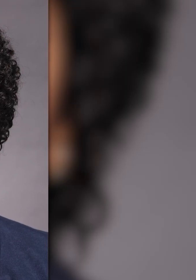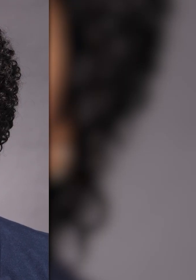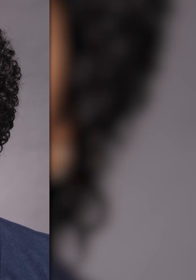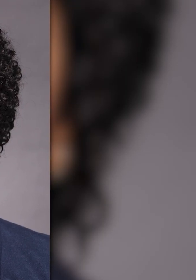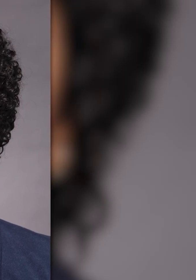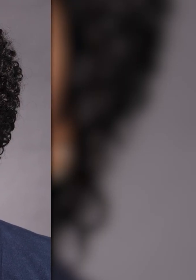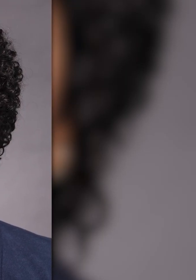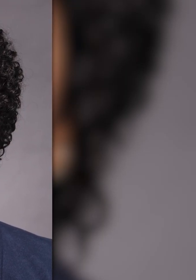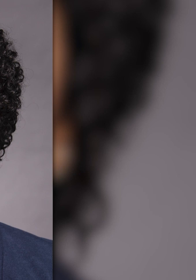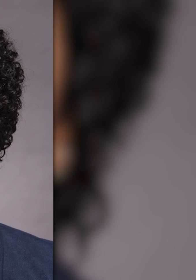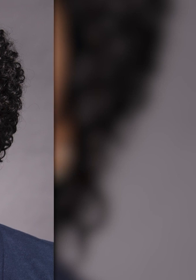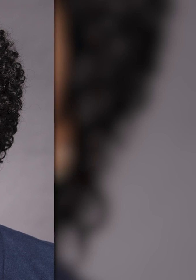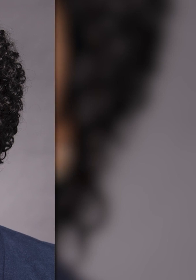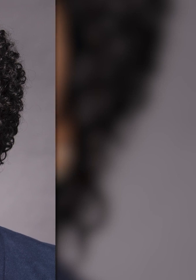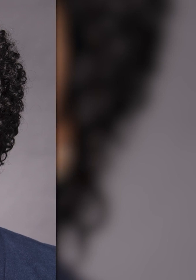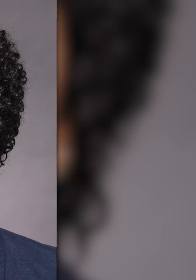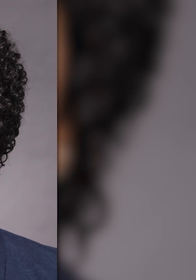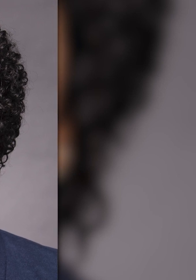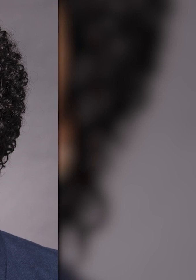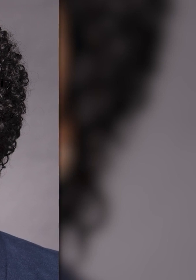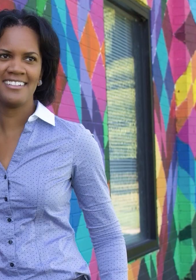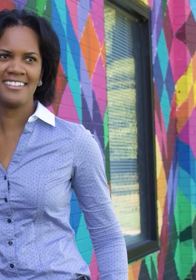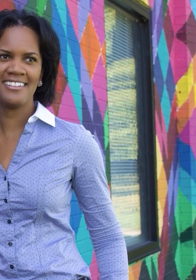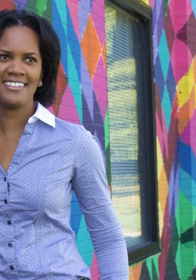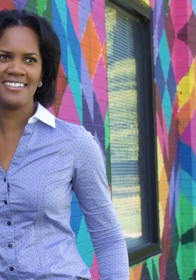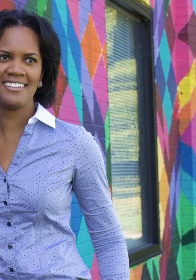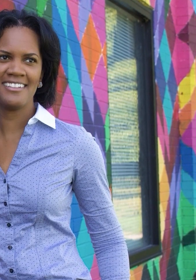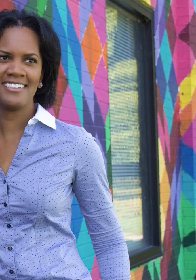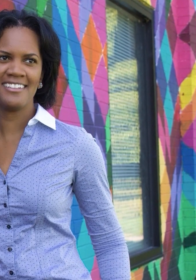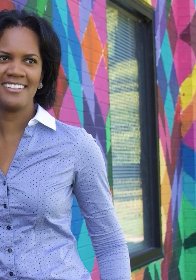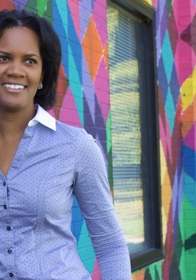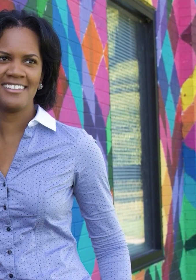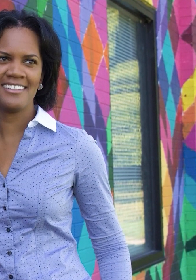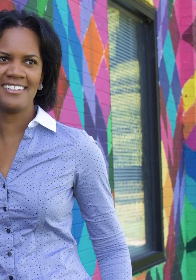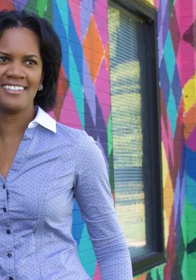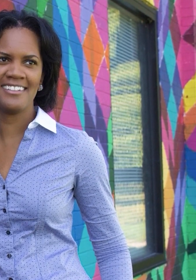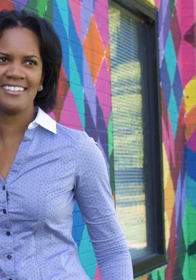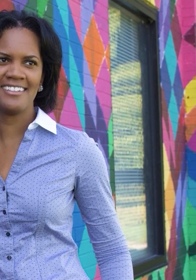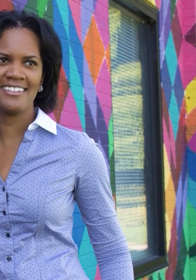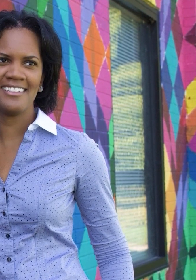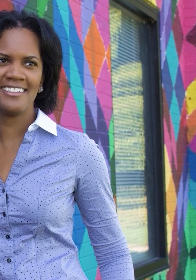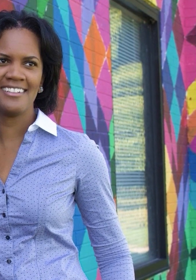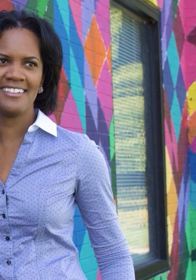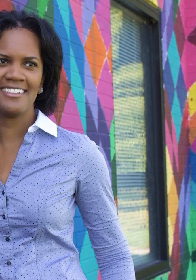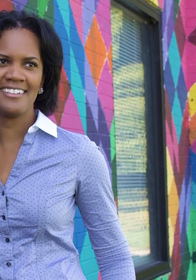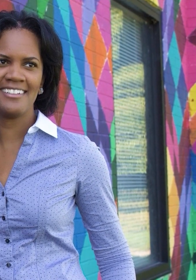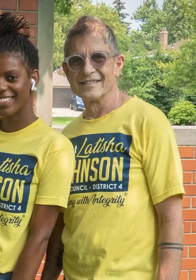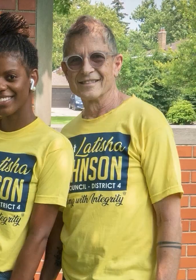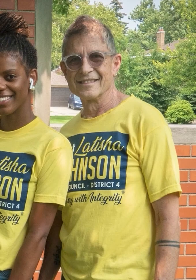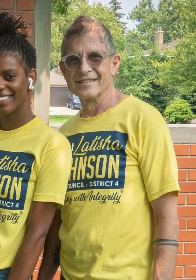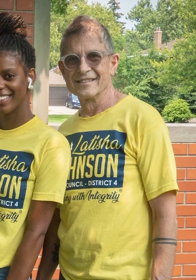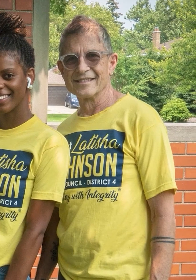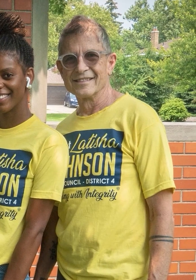JOHNSON AND SHE SAYS YOU KNOW AFFORDABLE HOUSING IS A BIG ISSUE SHE COMES OUT OF EAST ENGLISH VILLAGE THE PEOPLE WHO STAYED HAVE BENEFITED